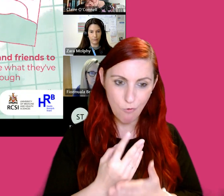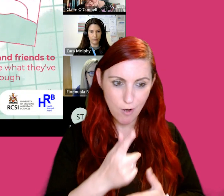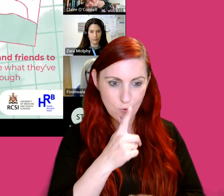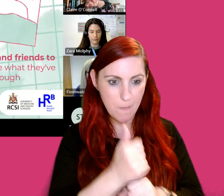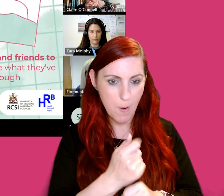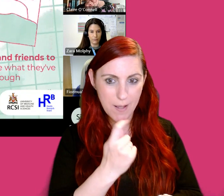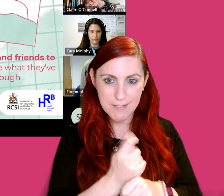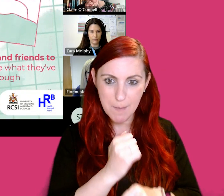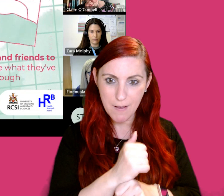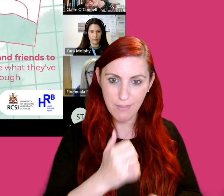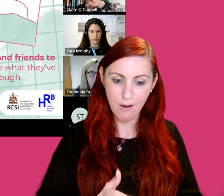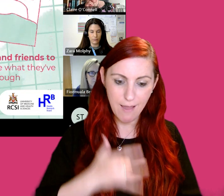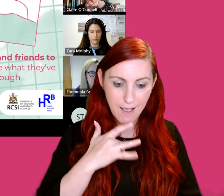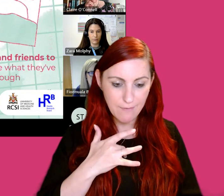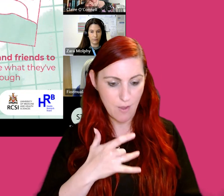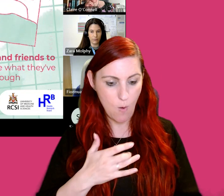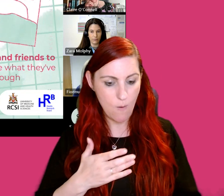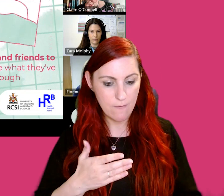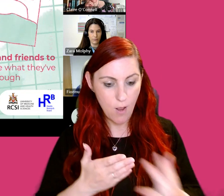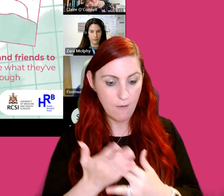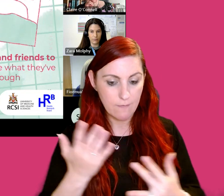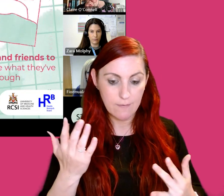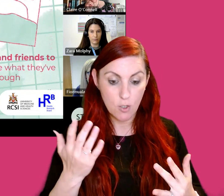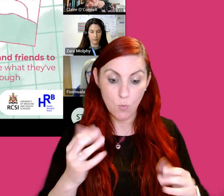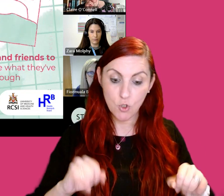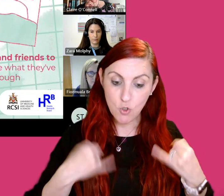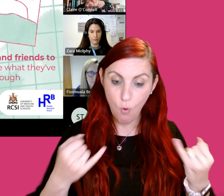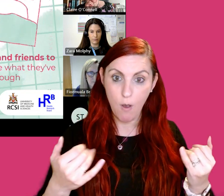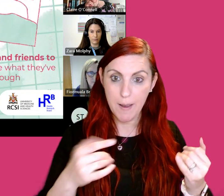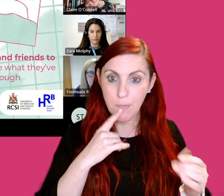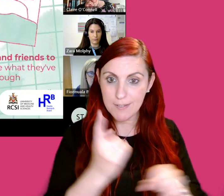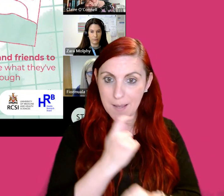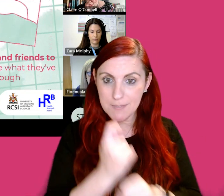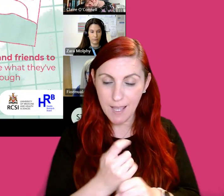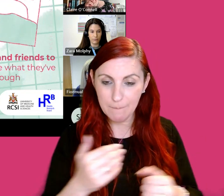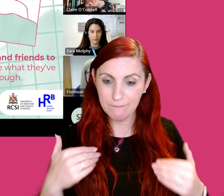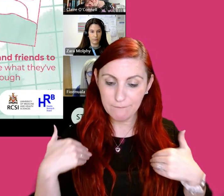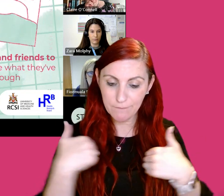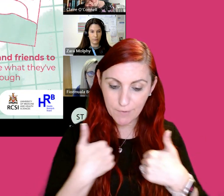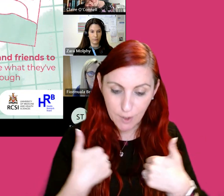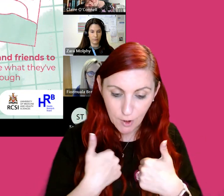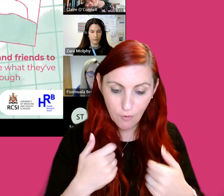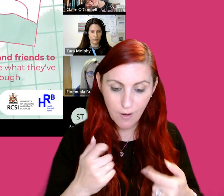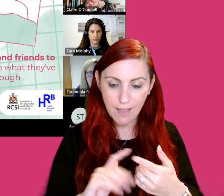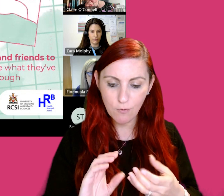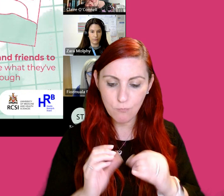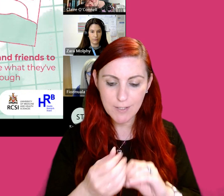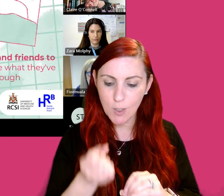apprehensions joy but also frustration and so it created a virtual non-judgmental space where they